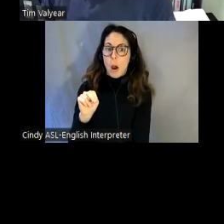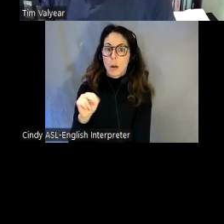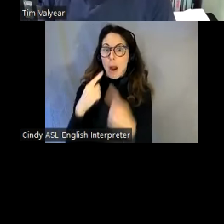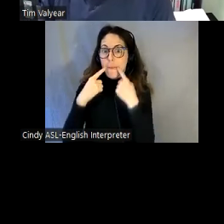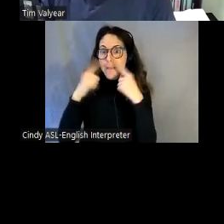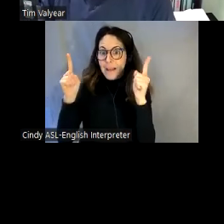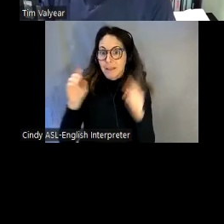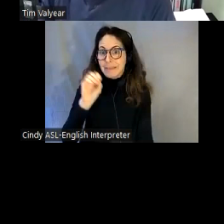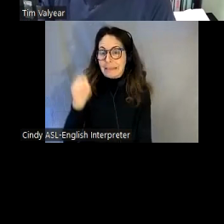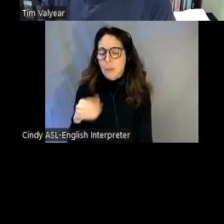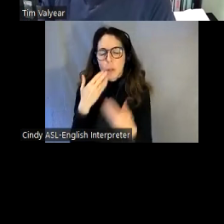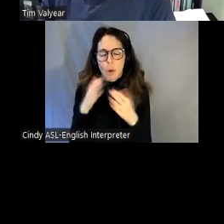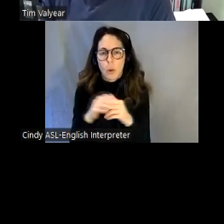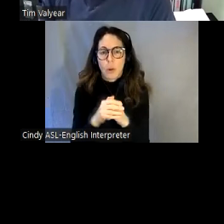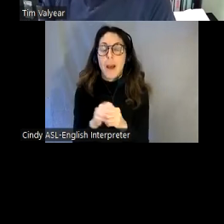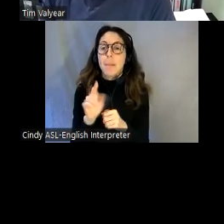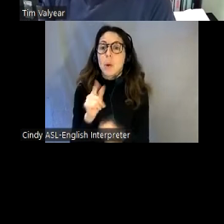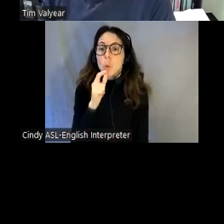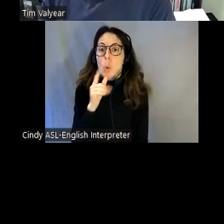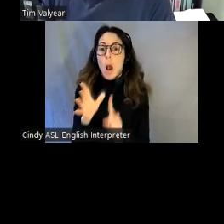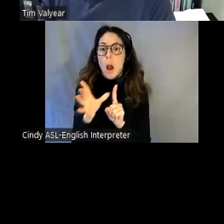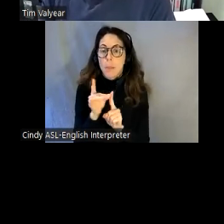on the efficacy of the current vaccines against